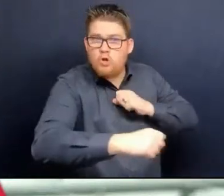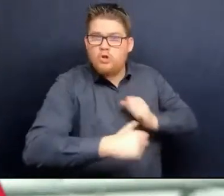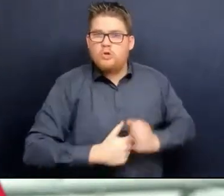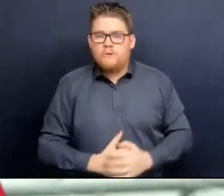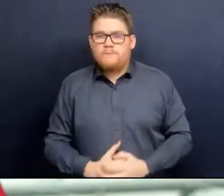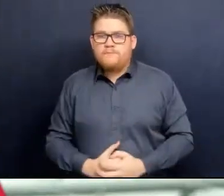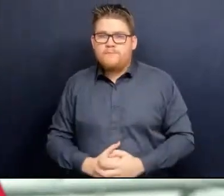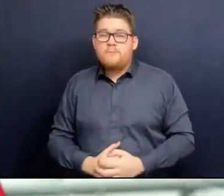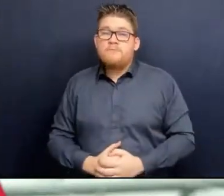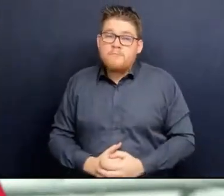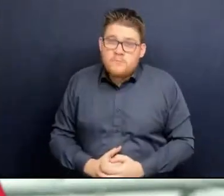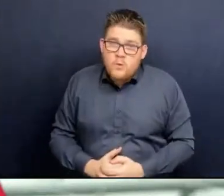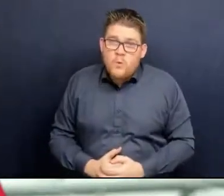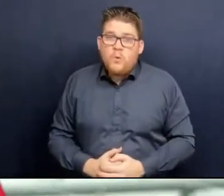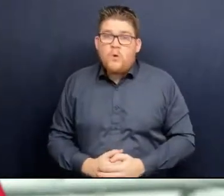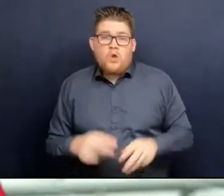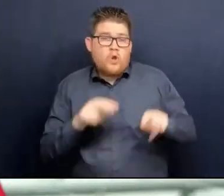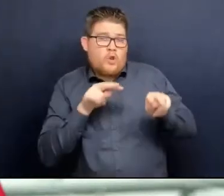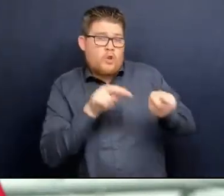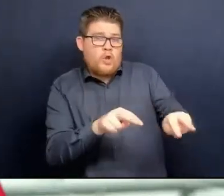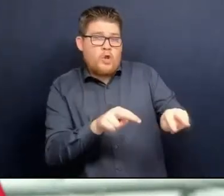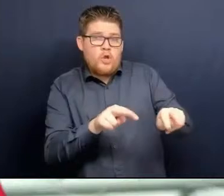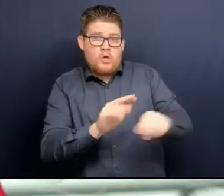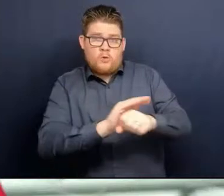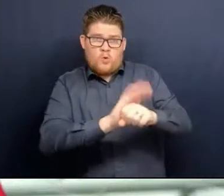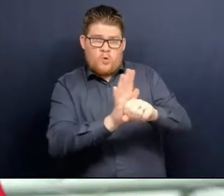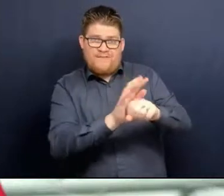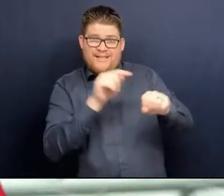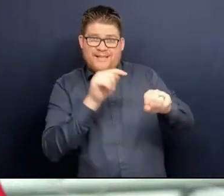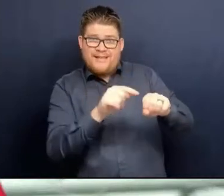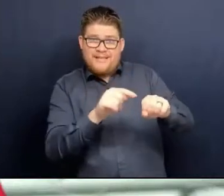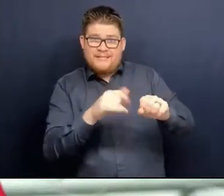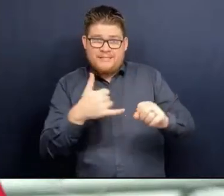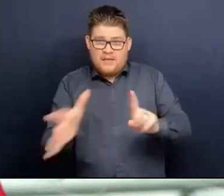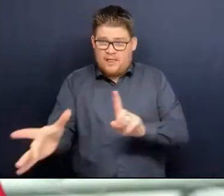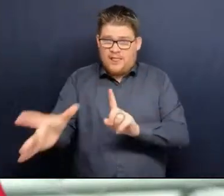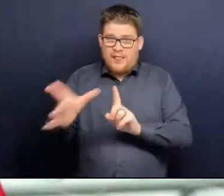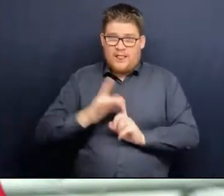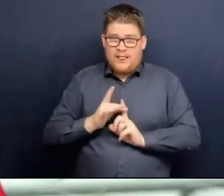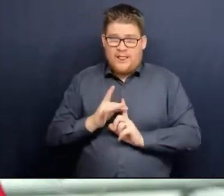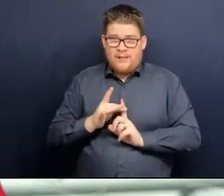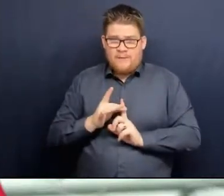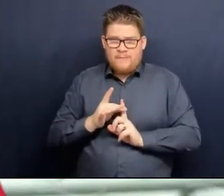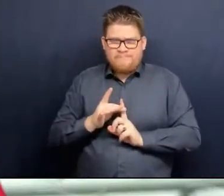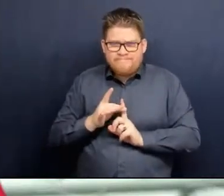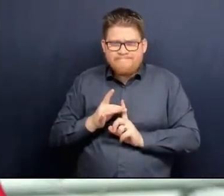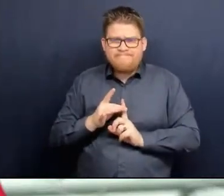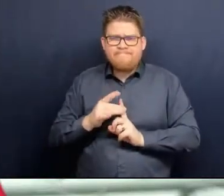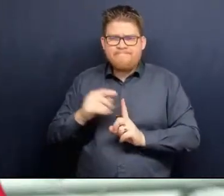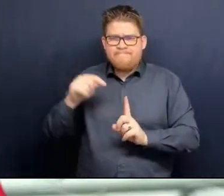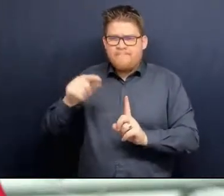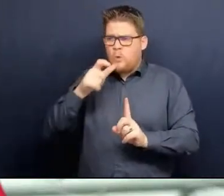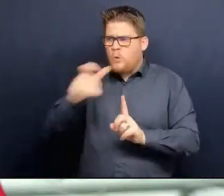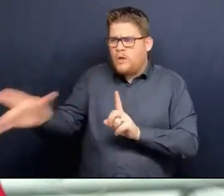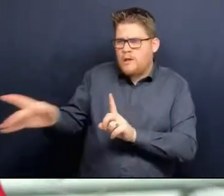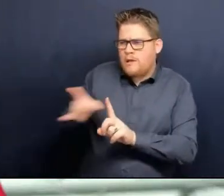to look at things like breakthrough infections who's been affected how severe